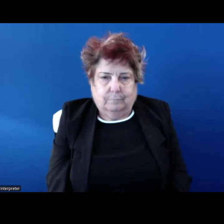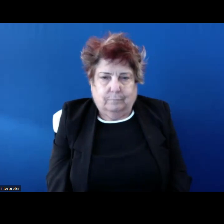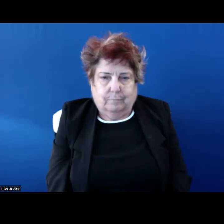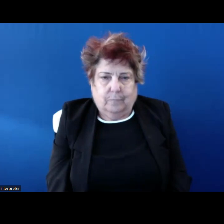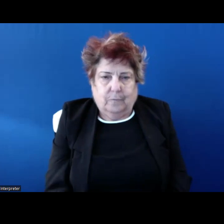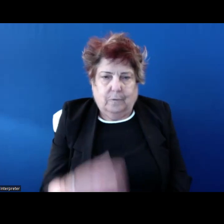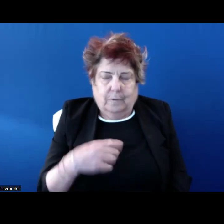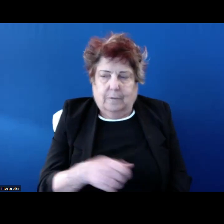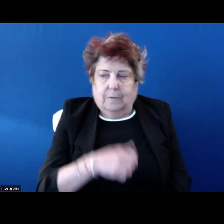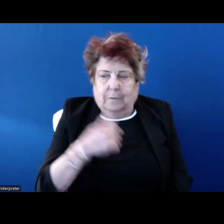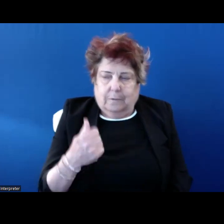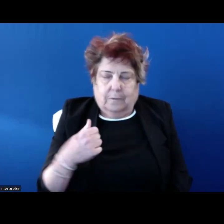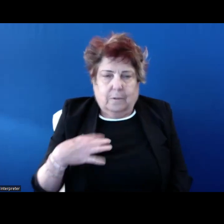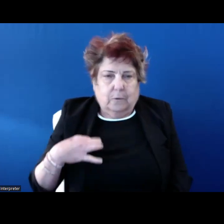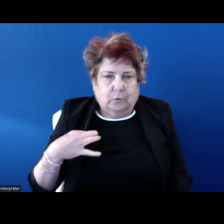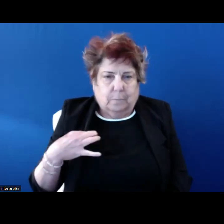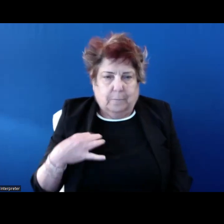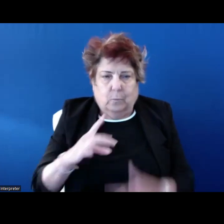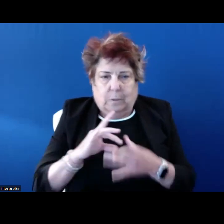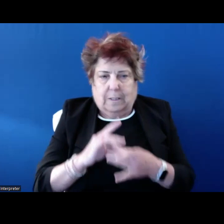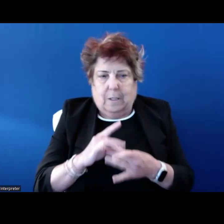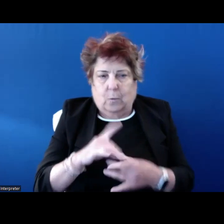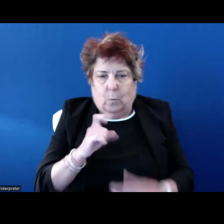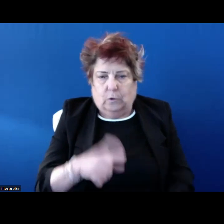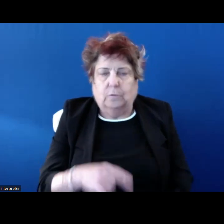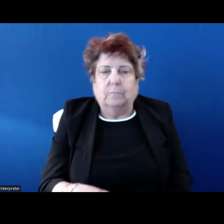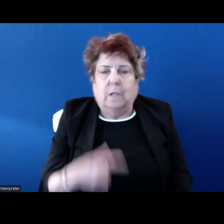that I will ask Martha to jump in on.